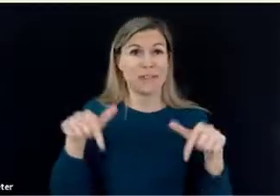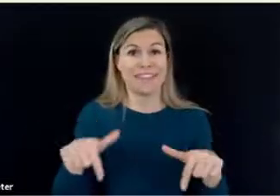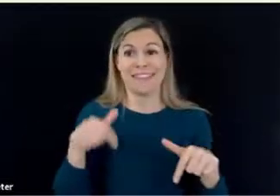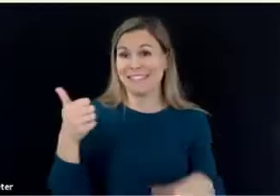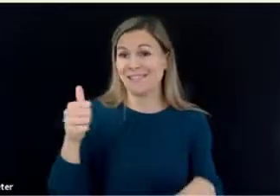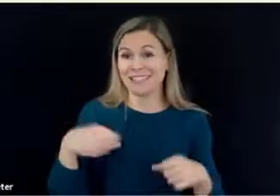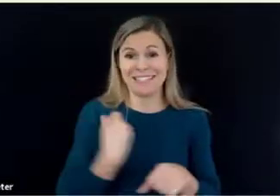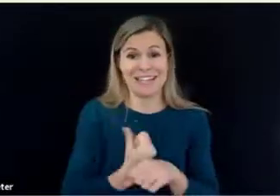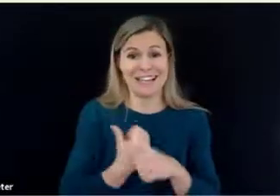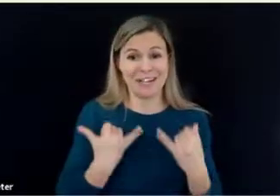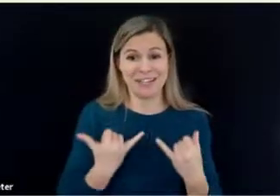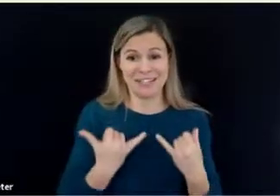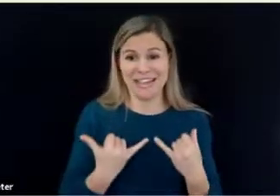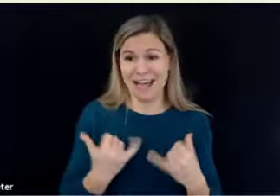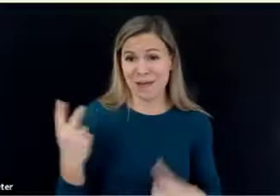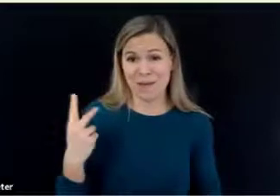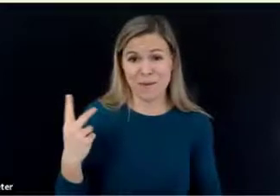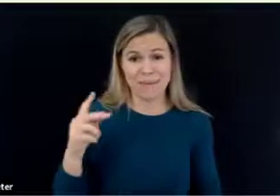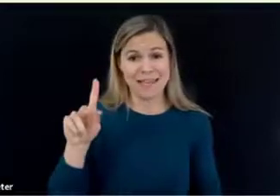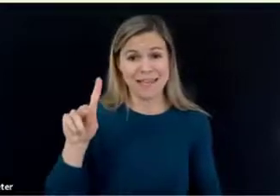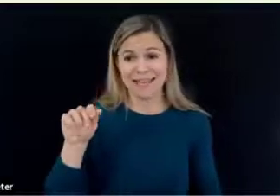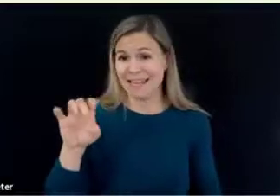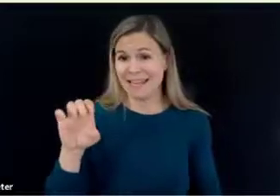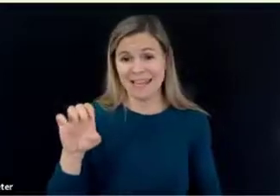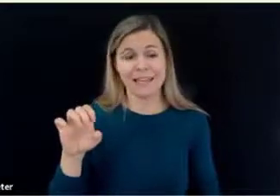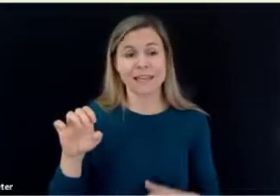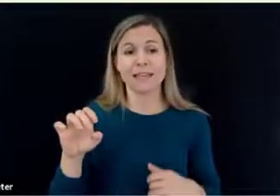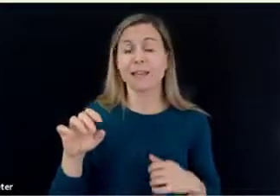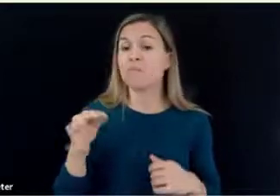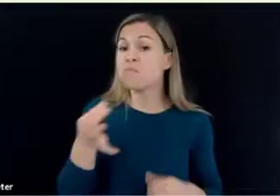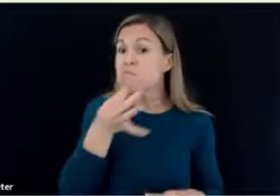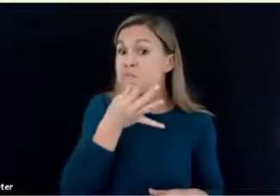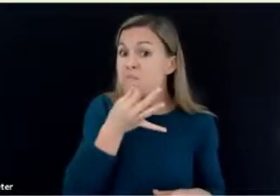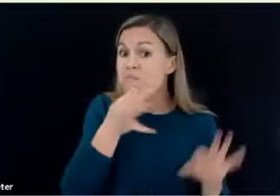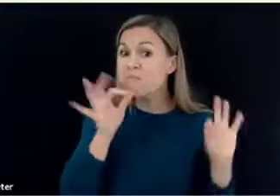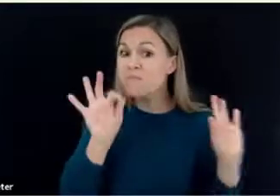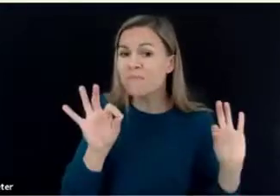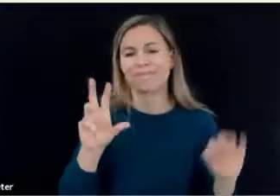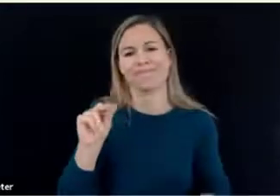we're by no means experts, but we have pulled together some practical tips